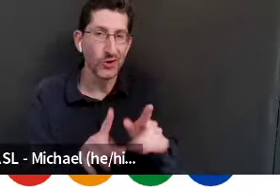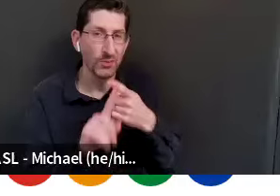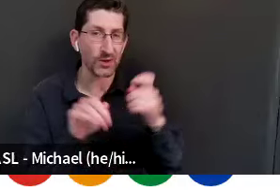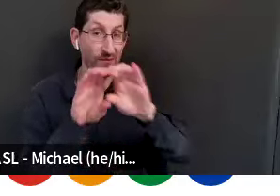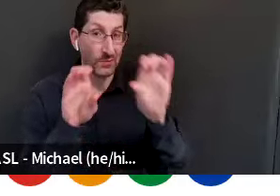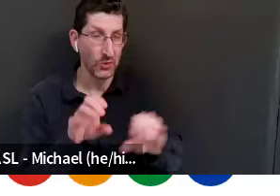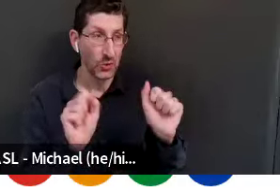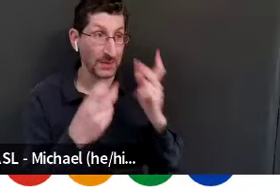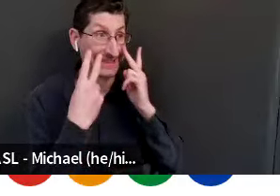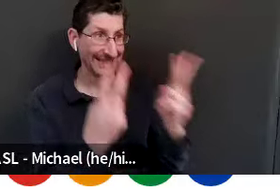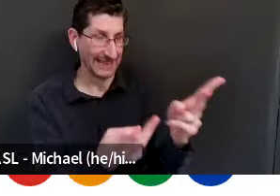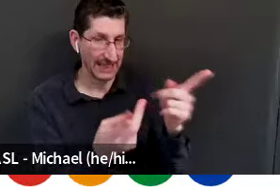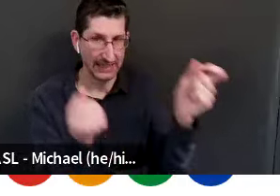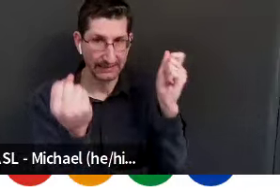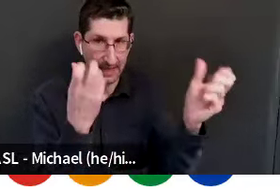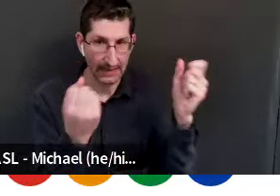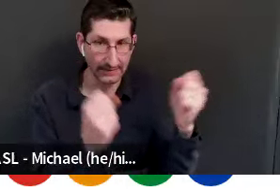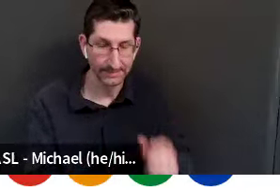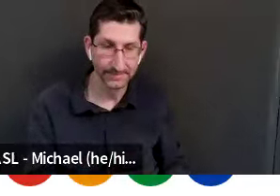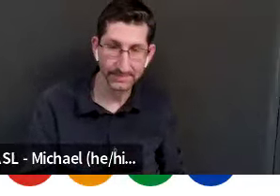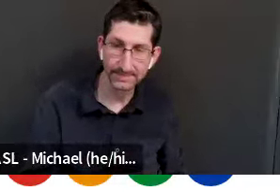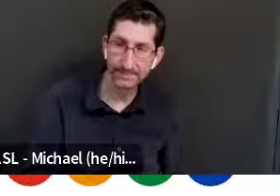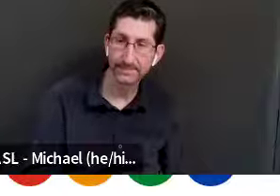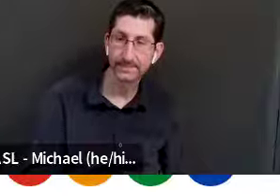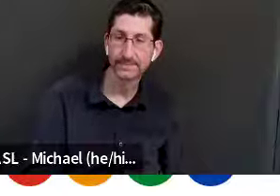LOCATION SO THAT THE ONLINE INTERPRETERS CAN HAVE A CLEAR VIEW OF YOU.